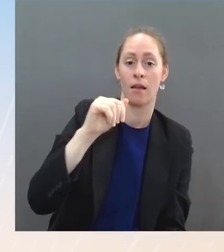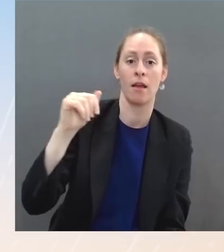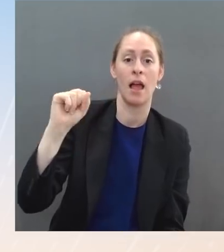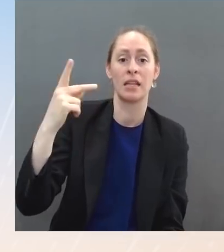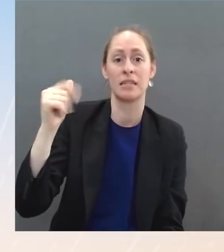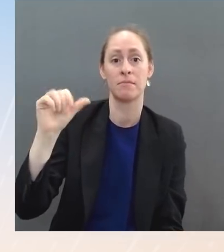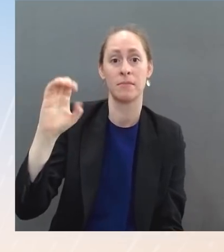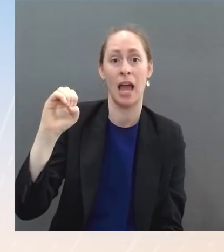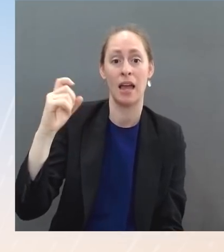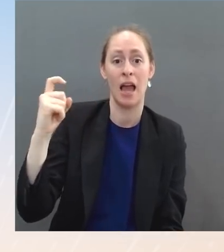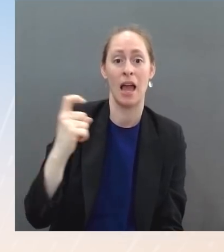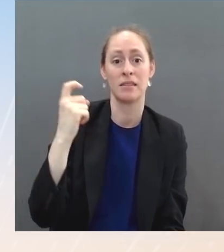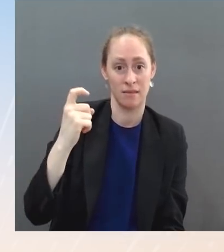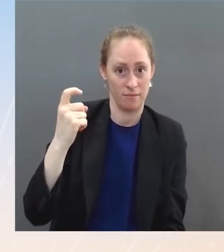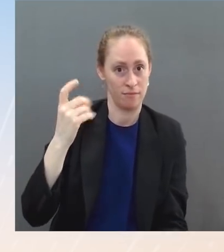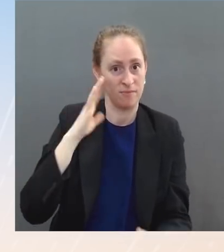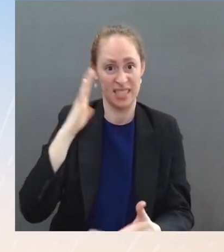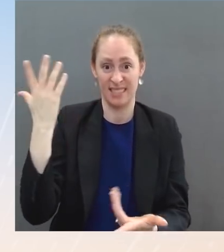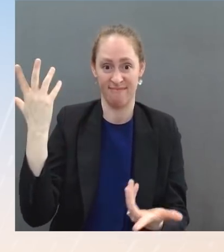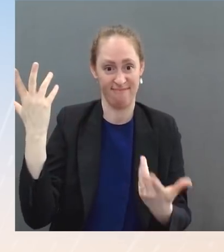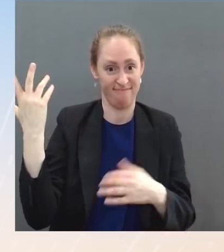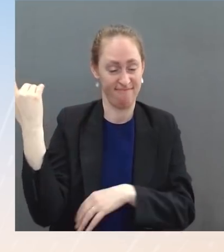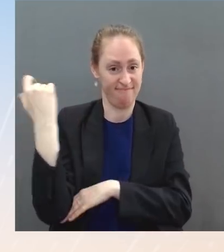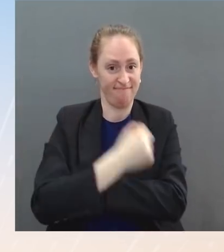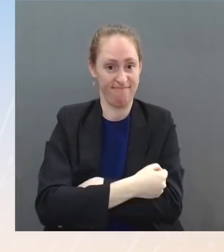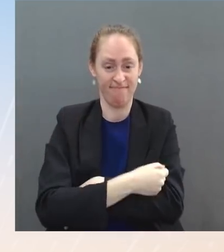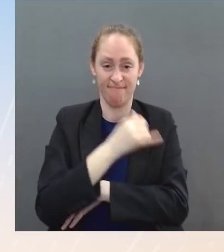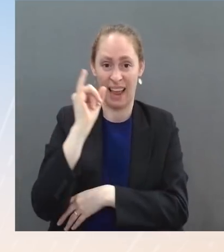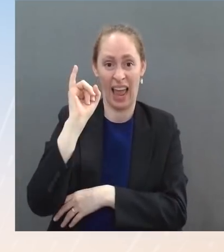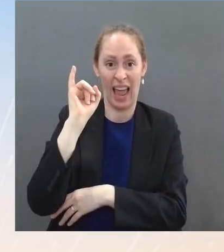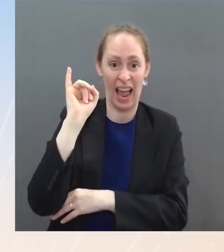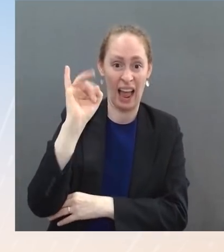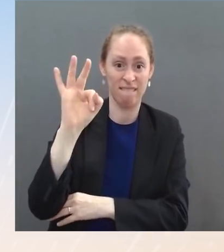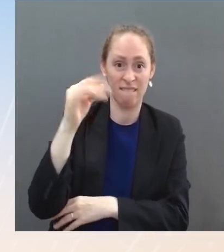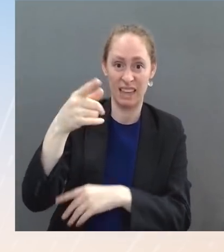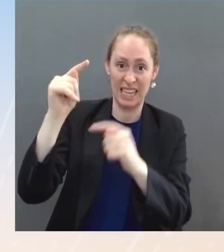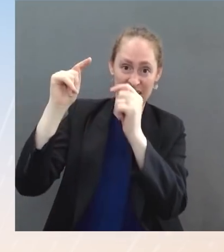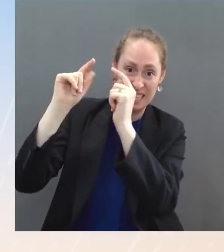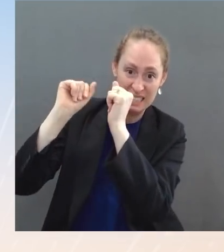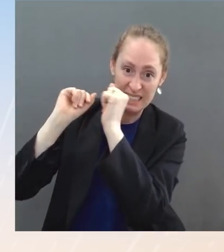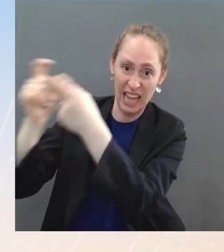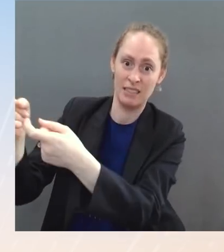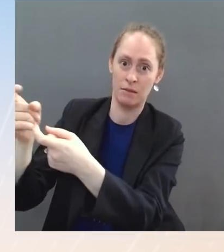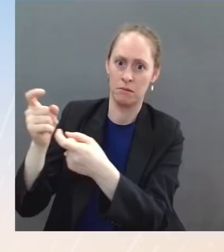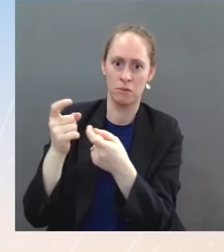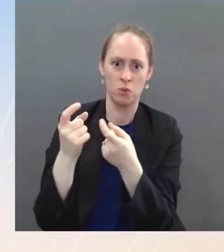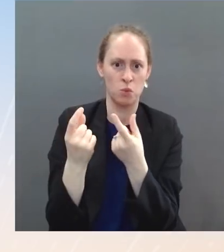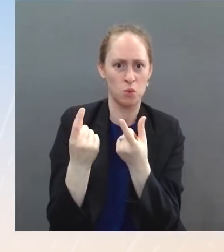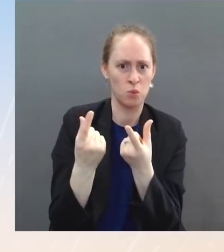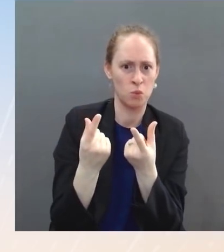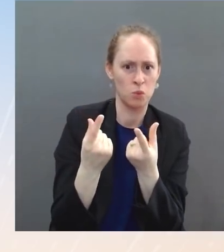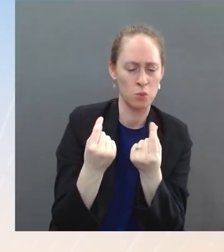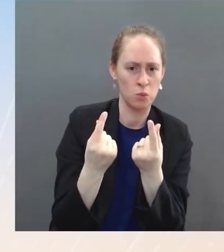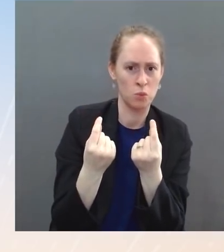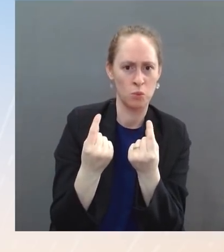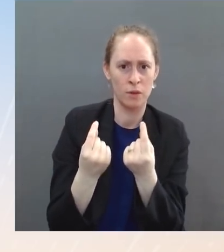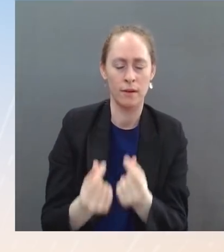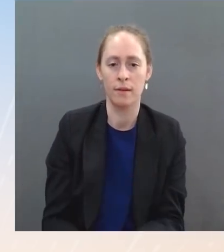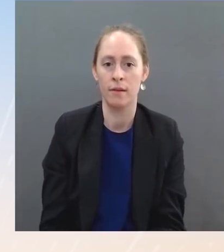what's the White House level of concern that that a wealth tax could stifle innovation? Ms. Psaki: Well, I would first say that, you know, right now,